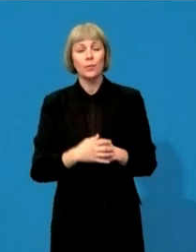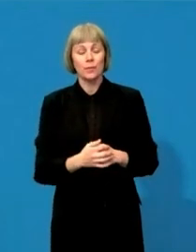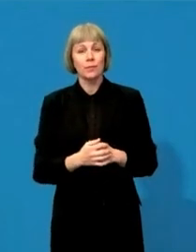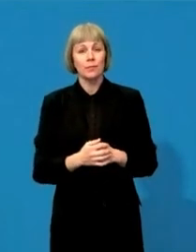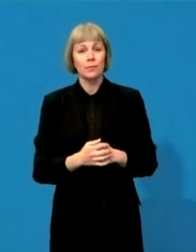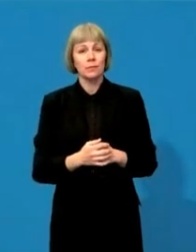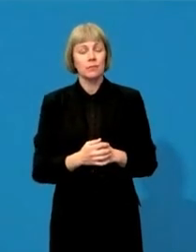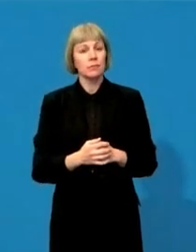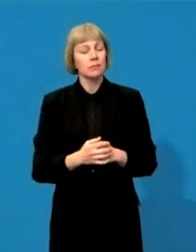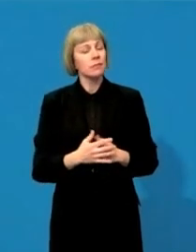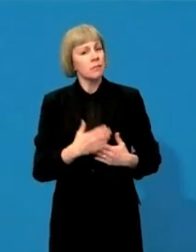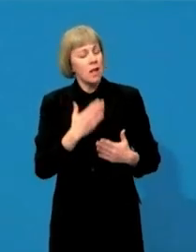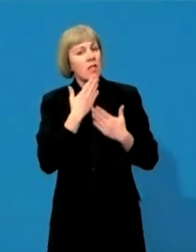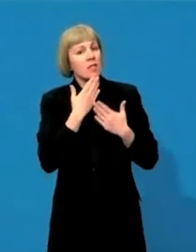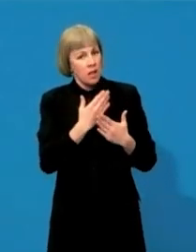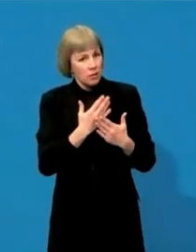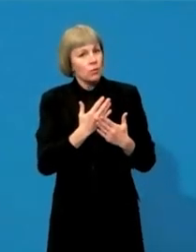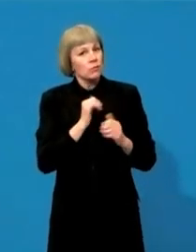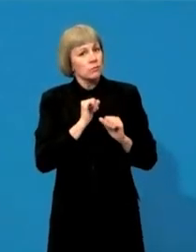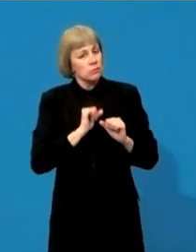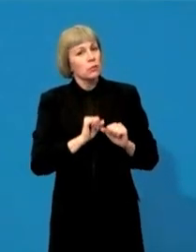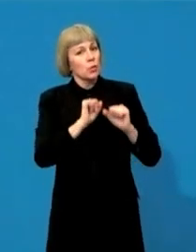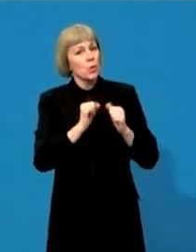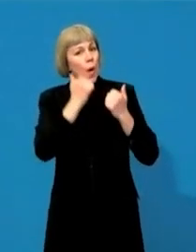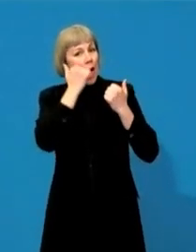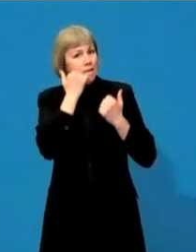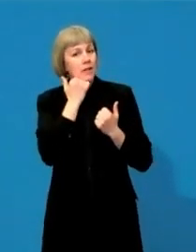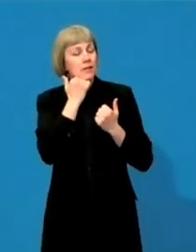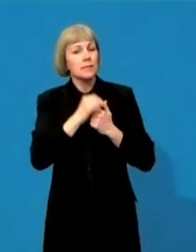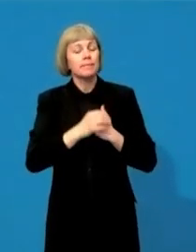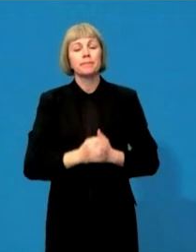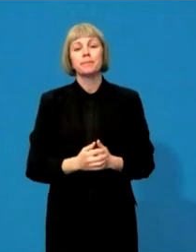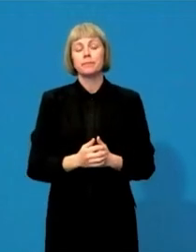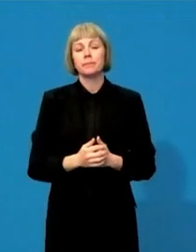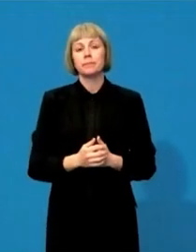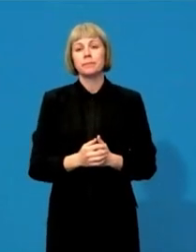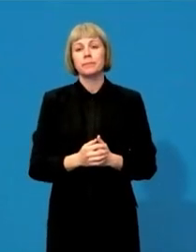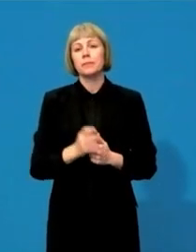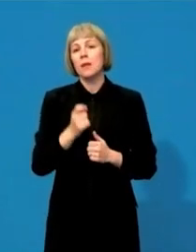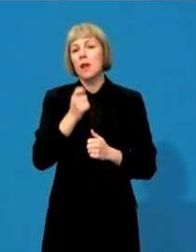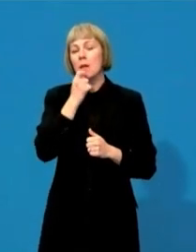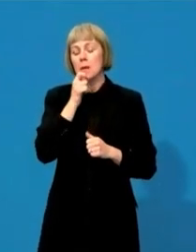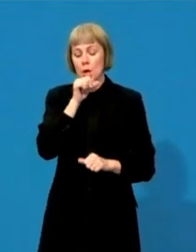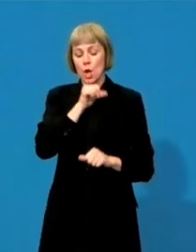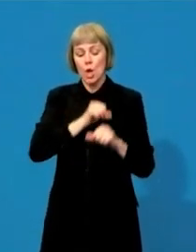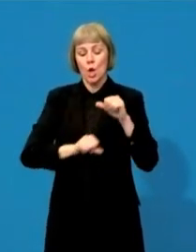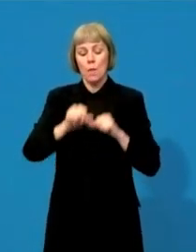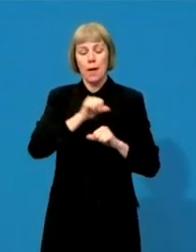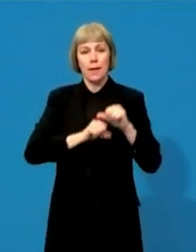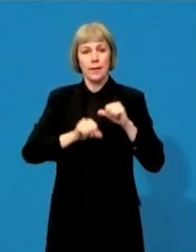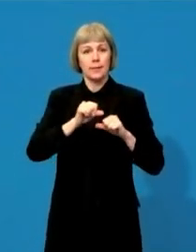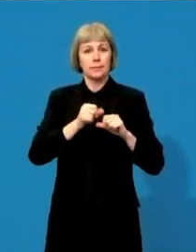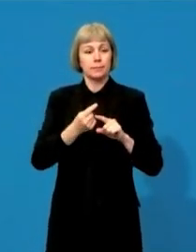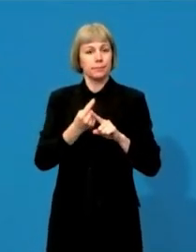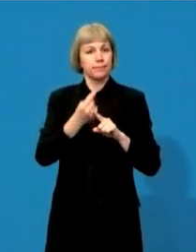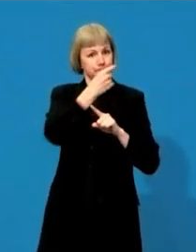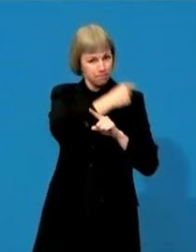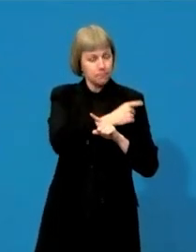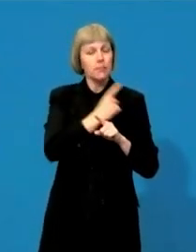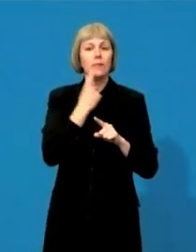afternoon. I am just going to go back in history and talk about the advocacy and the